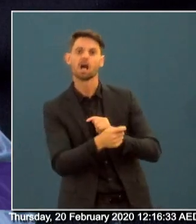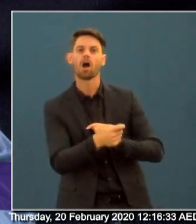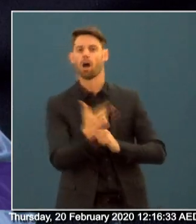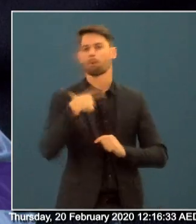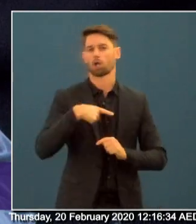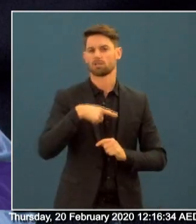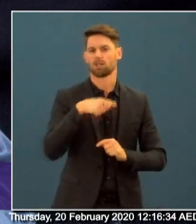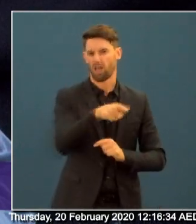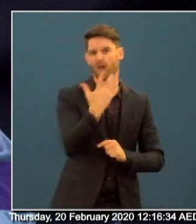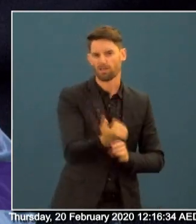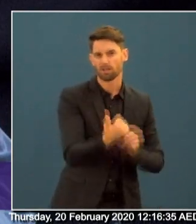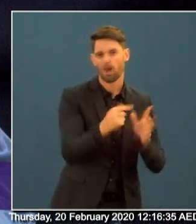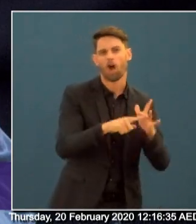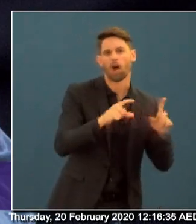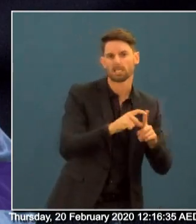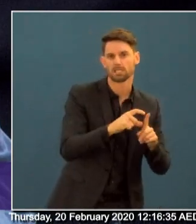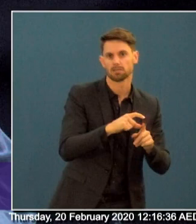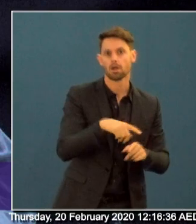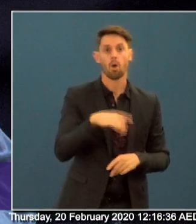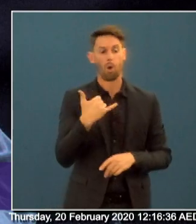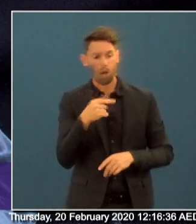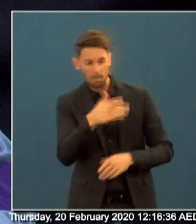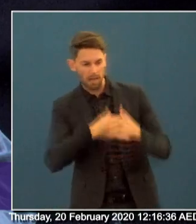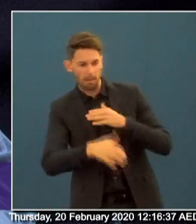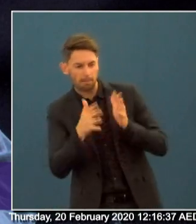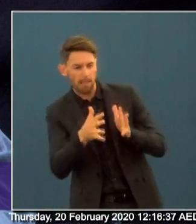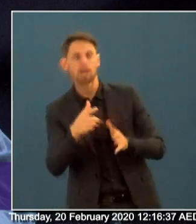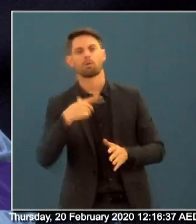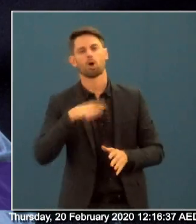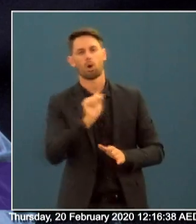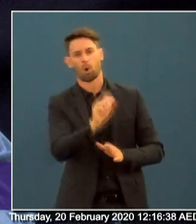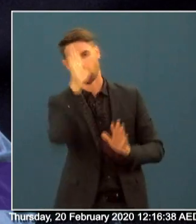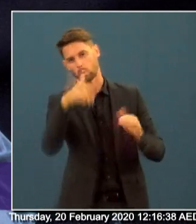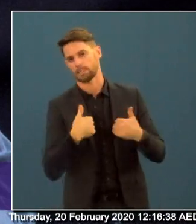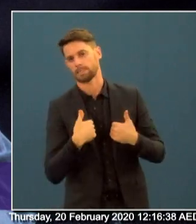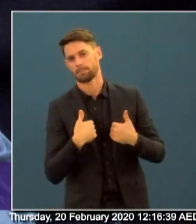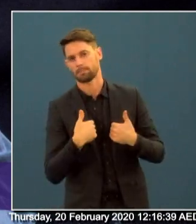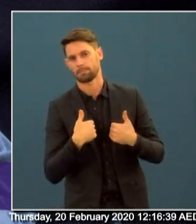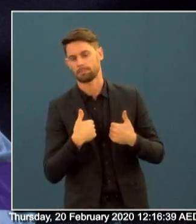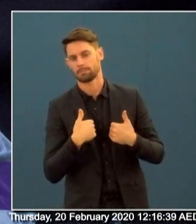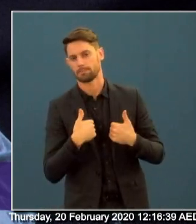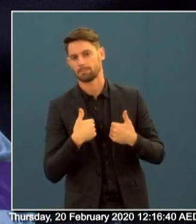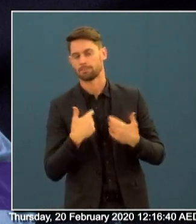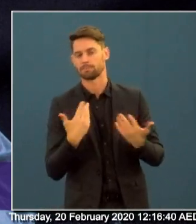So at the coalface someone may, therefore, be triaged as not having